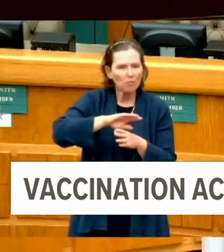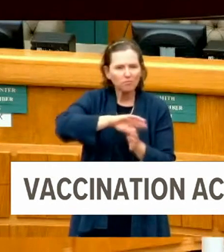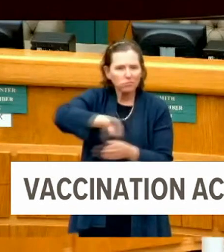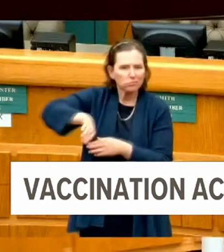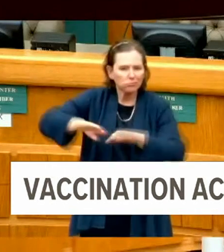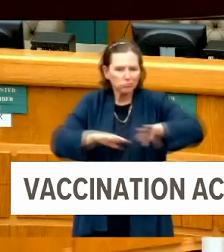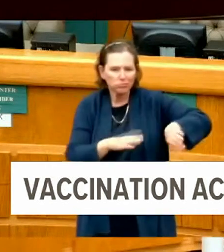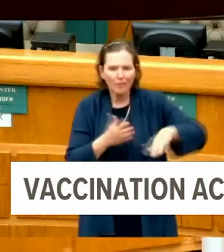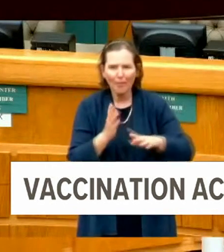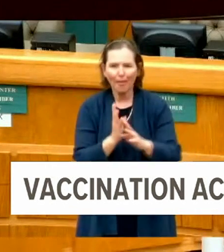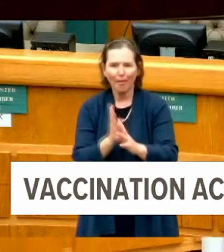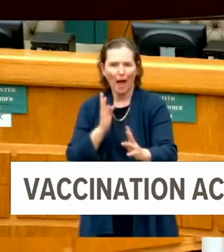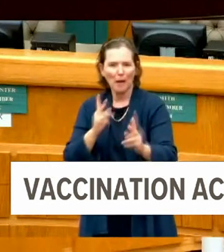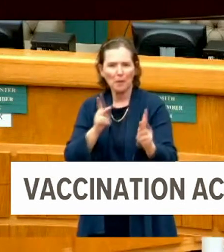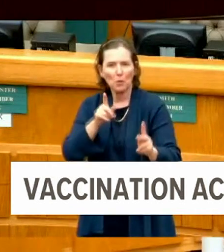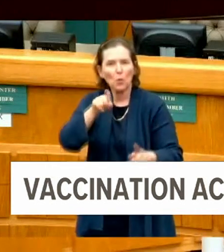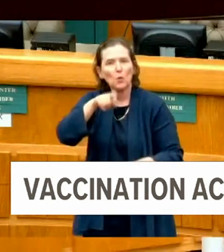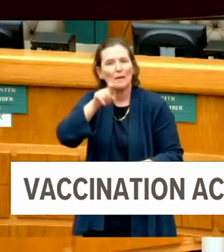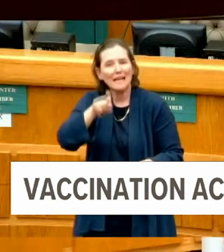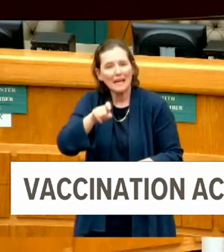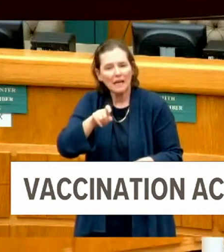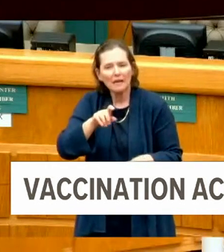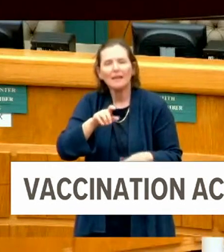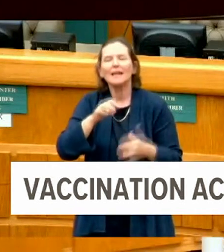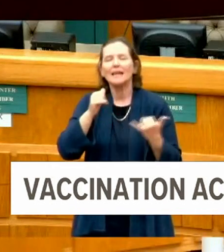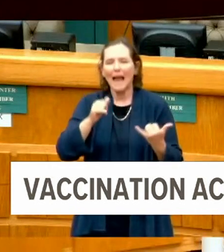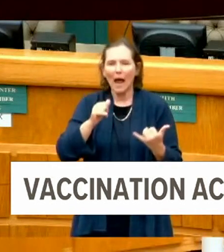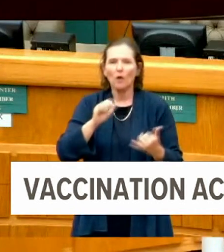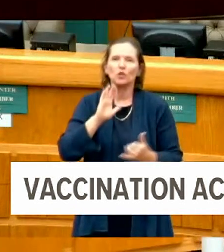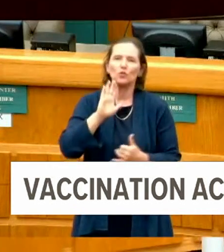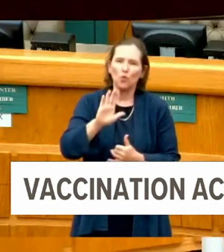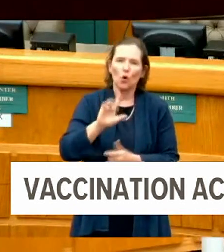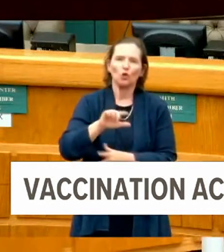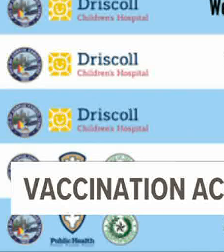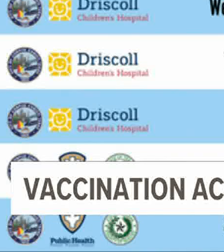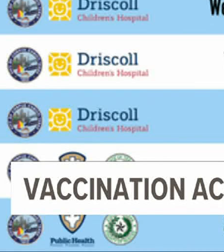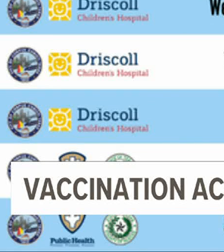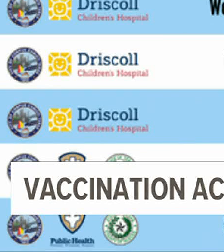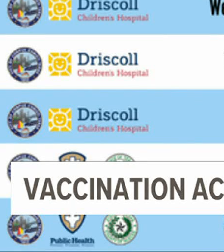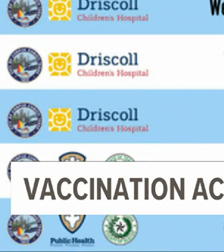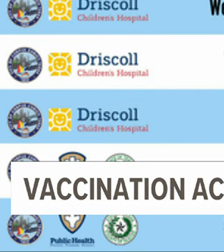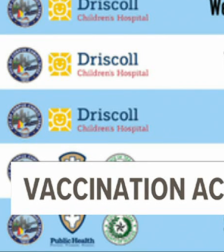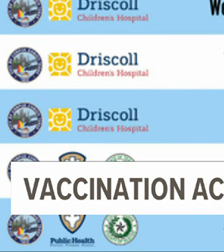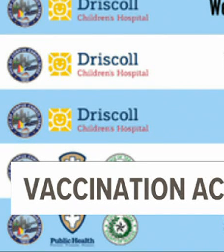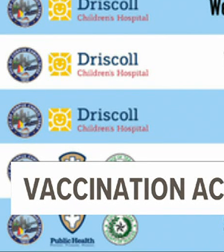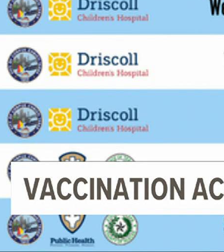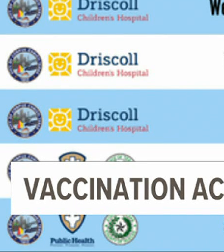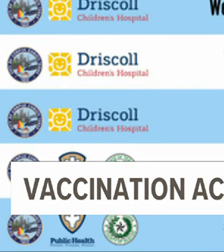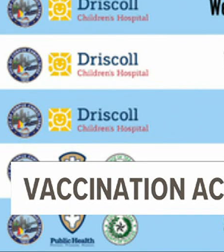make getting a vaccination a make getting a vaccination a priority. priority. priority. You priority. You aren't priority. You aren't pushing priority. You aren't pushing someone priority. You aren't pushing someone else You aren't pushing someone else You aren't pushing someone else more You aren't pushing someone else more deserving You aren't pushing someone else more deserving out You aren't pushing someone else more deserving out of You aren't pushing someone else more deserving out of line You aren't pushing someone else more deserving out of line any more deserving out of line any more deserving out of line any more more deserving out of line any more starting more deserving out of line any more starting on more deserving out of line any more starting on Monday. more starting on Monday. more starting on Monday. It's more starting on Monday. It's your more starting on Monday. It's your turn.